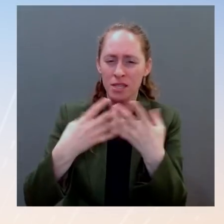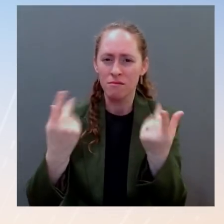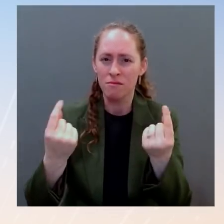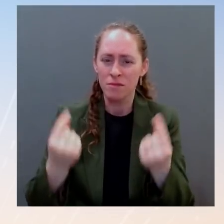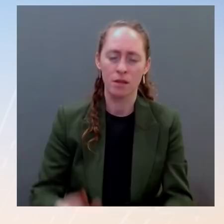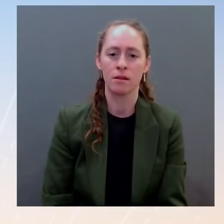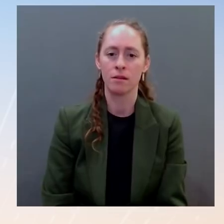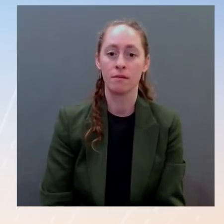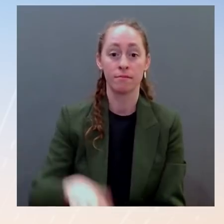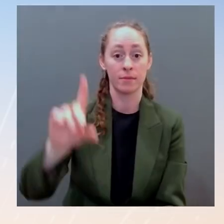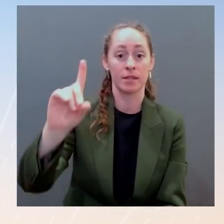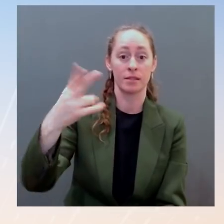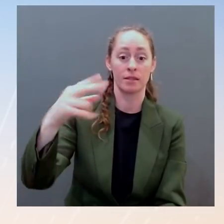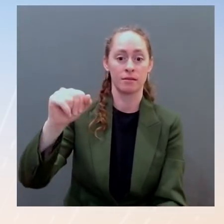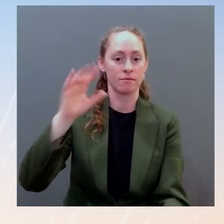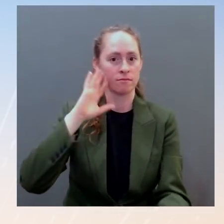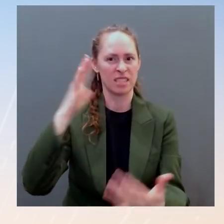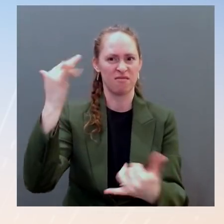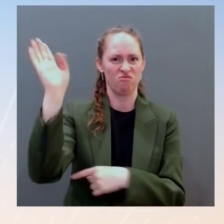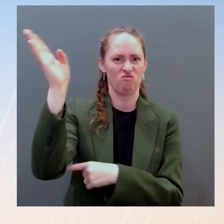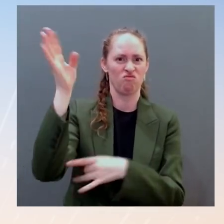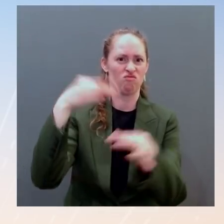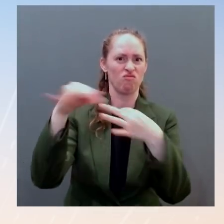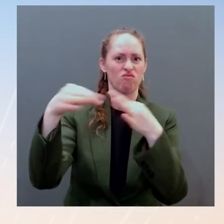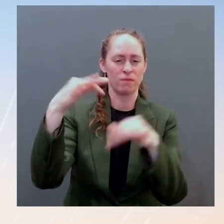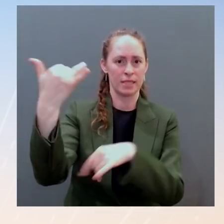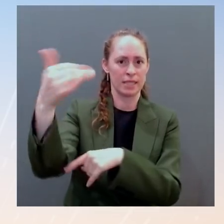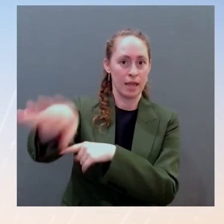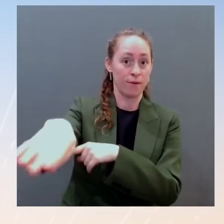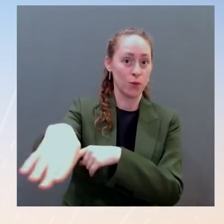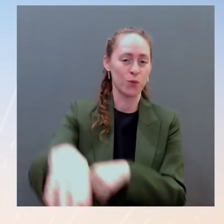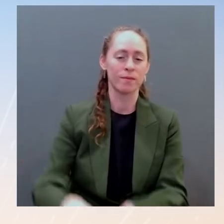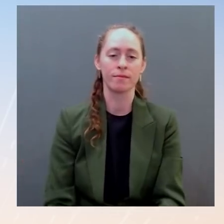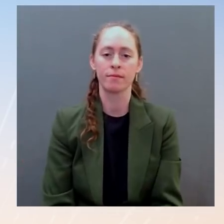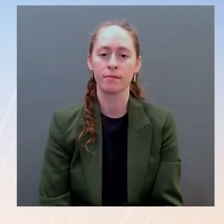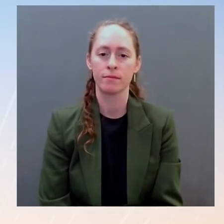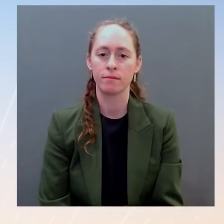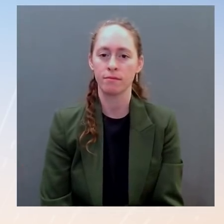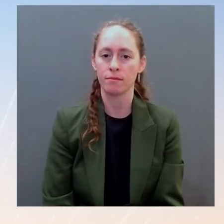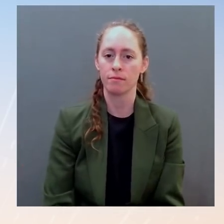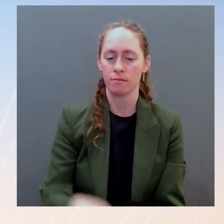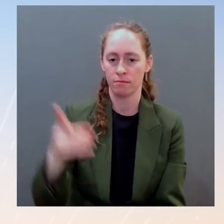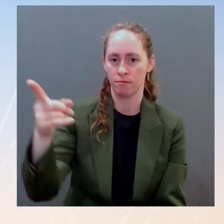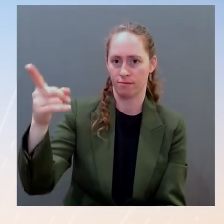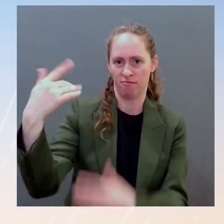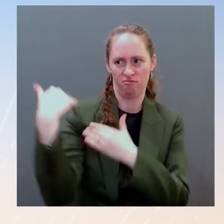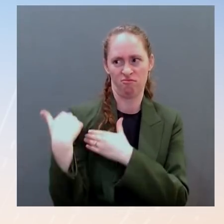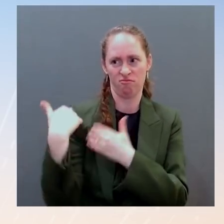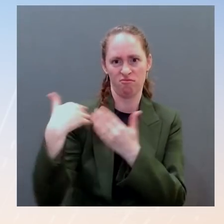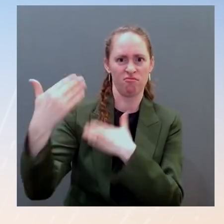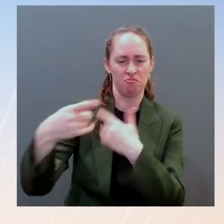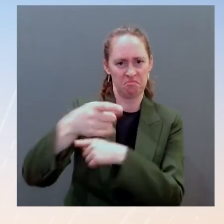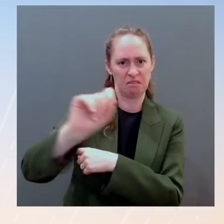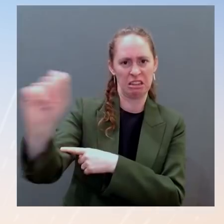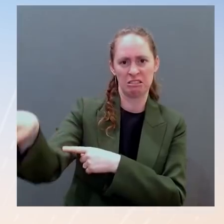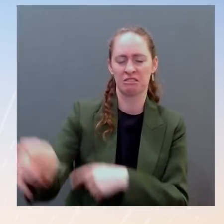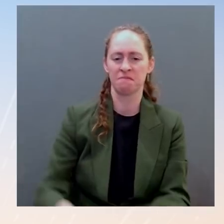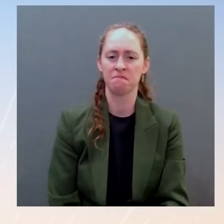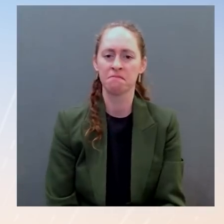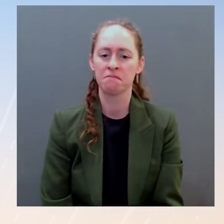And, obviously, they will oversee the process. And you're right, we certainly anticipate lots of interest on both sides. The Press: Thanks, Jen. The Press: Will there be someone in the White House --